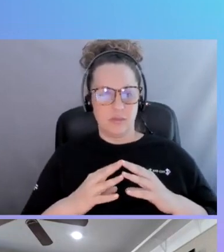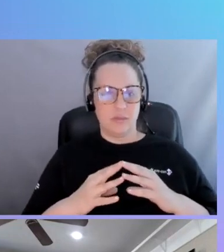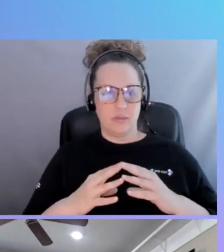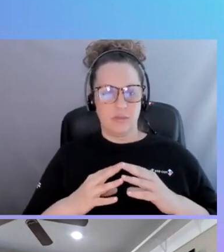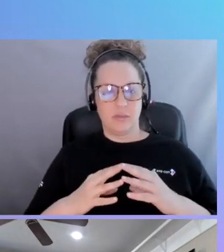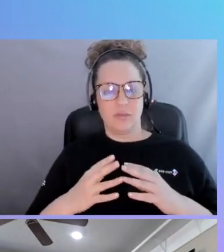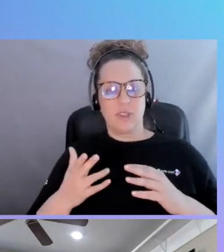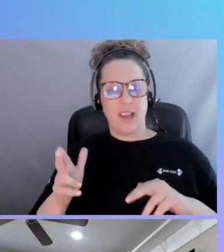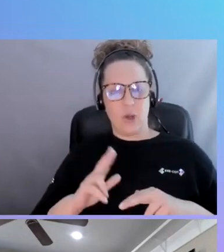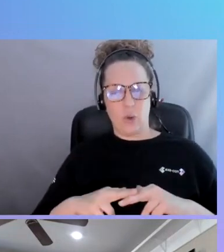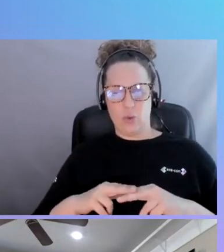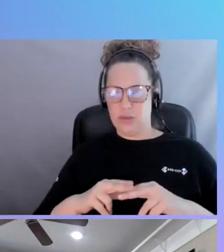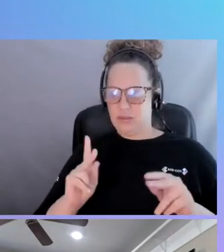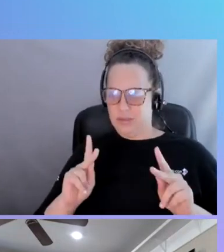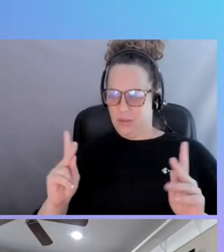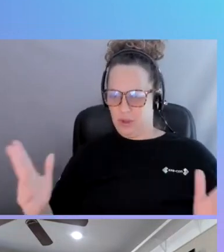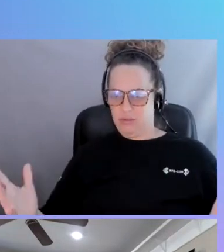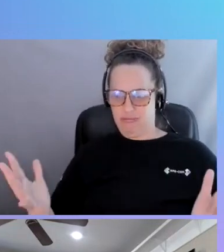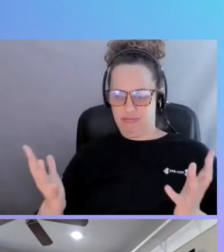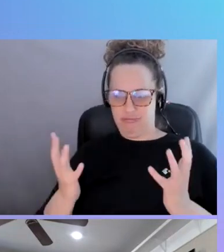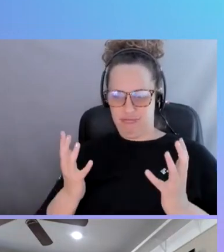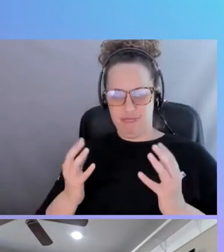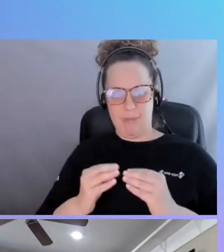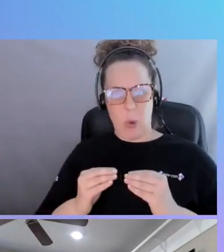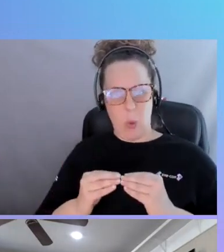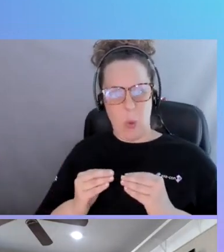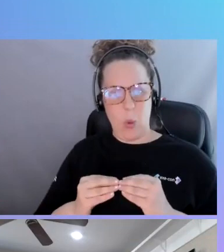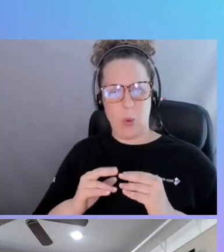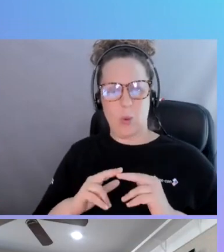market presence. It's going to reduce the risk of any type of